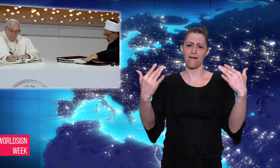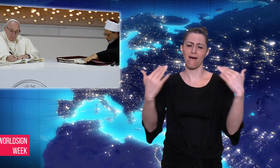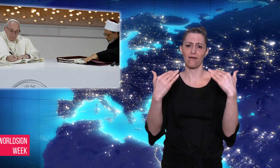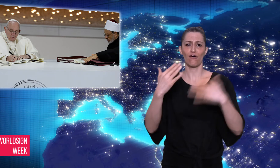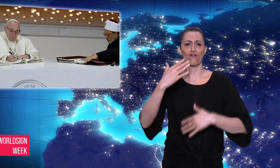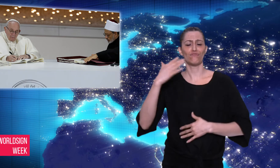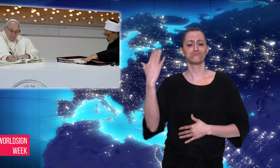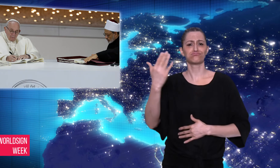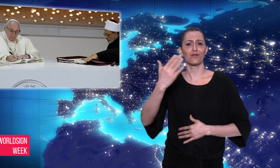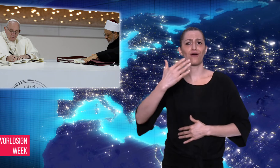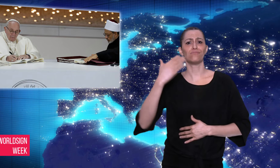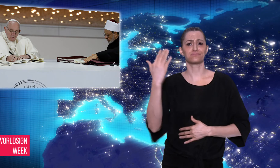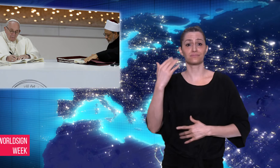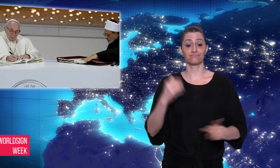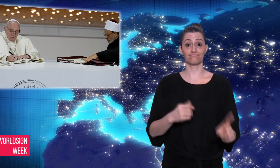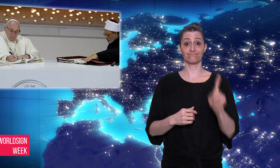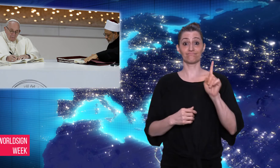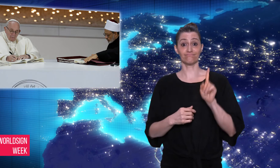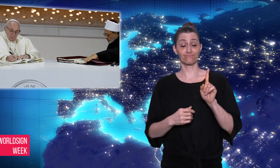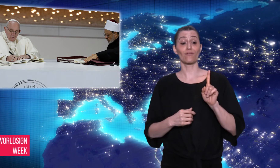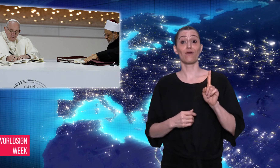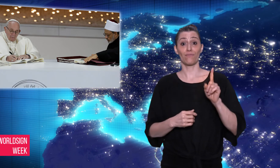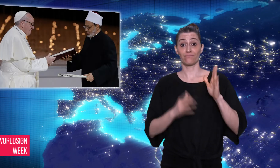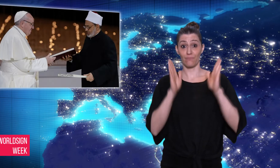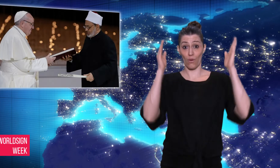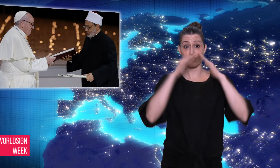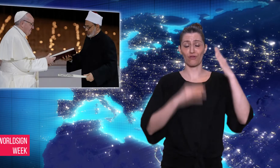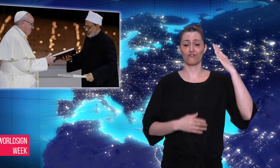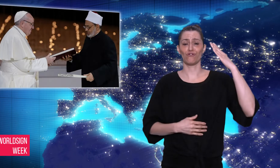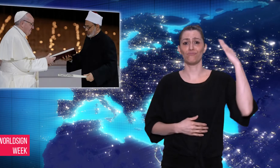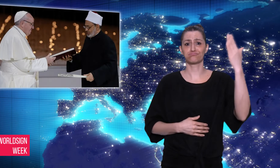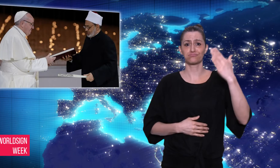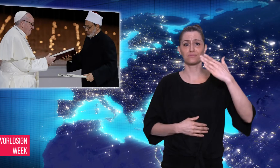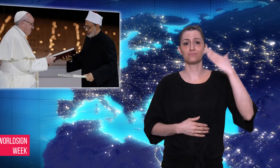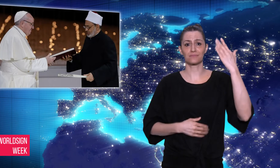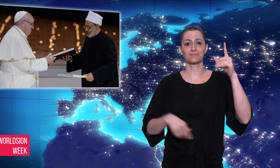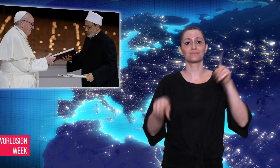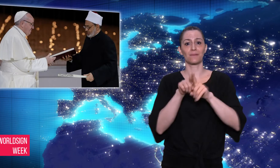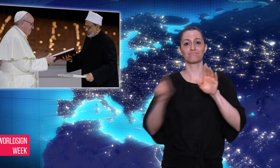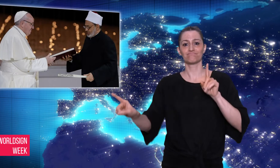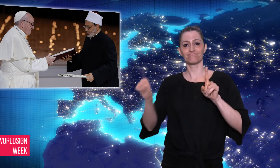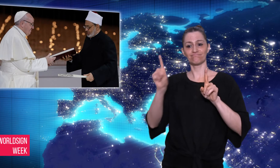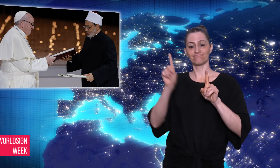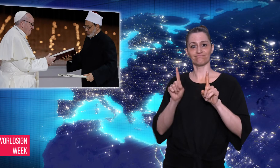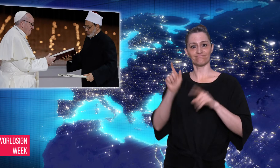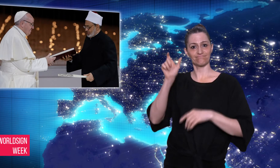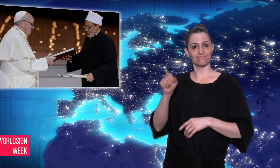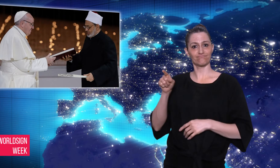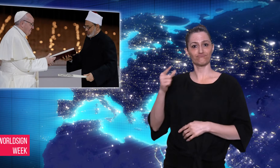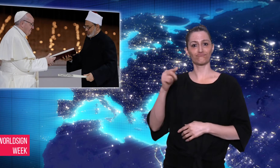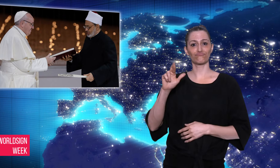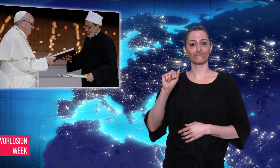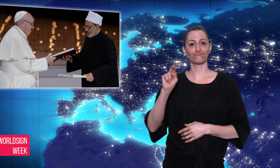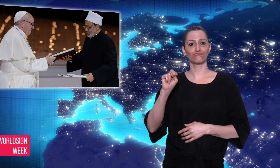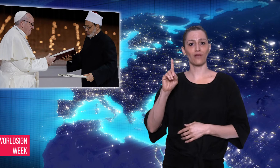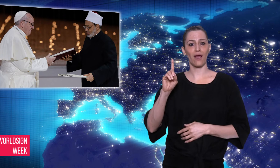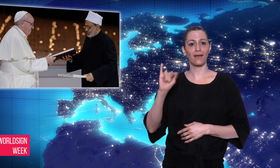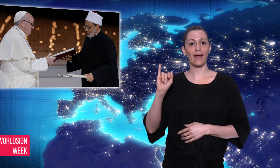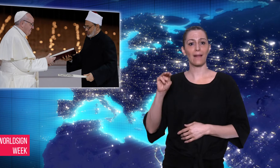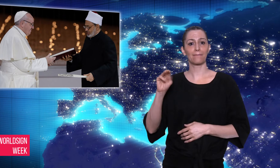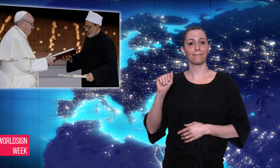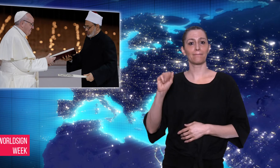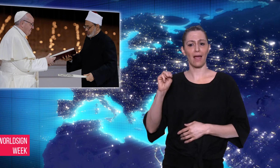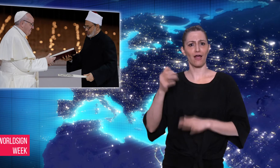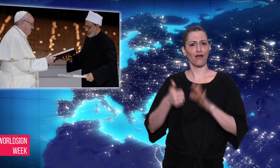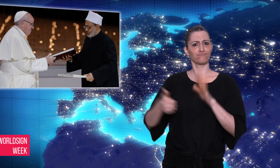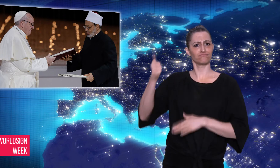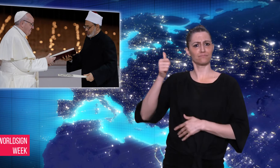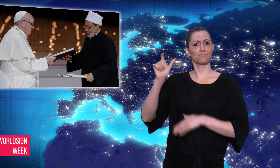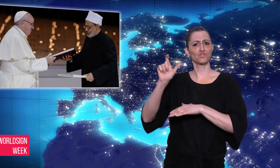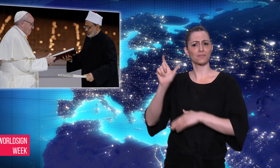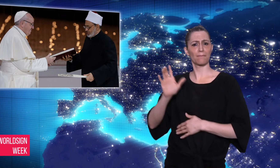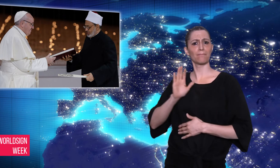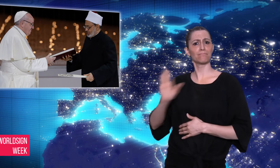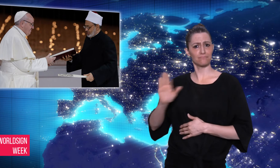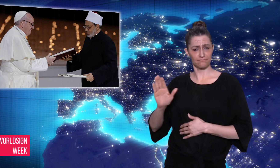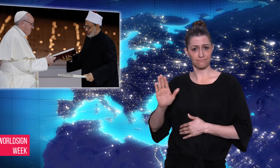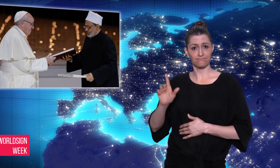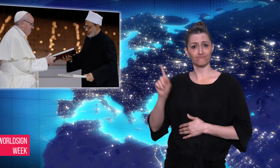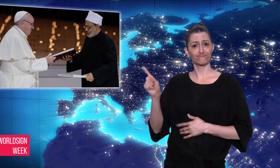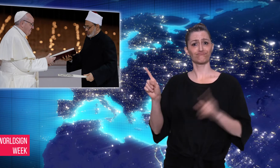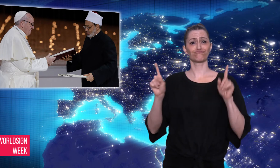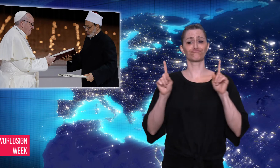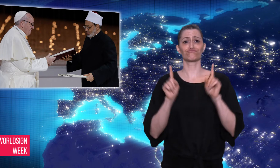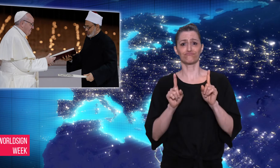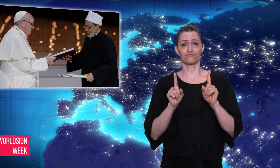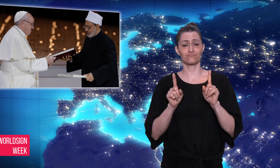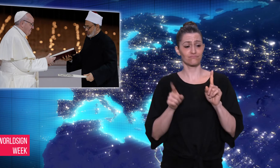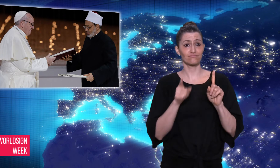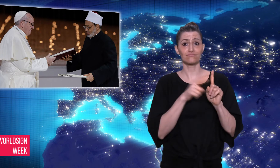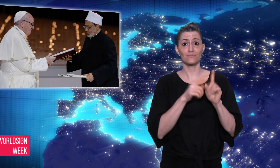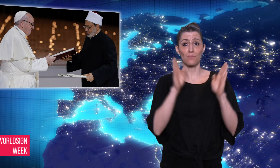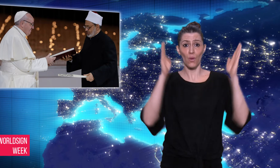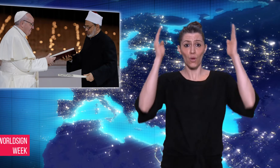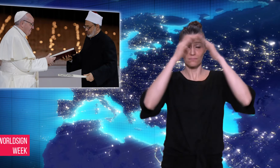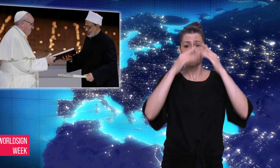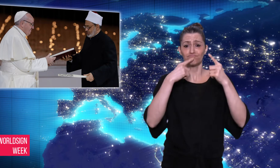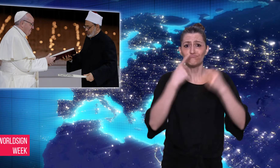Along with the Grand Imam, the Pope said,